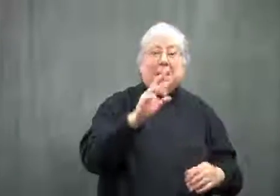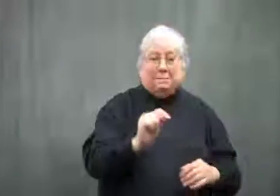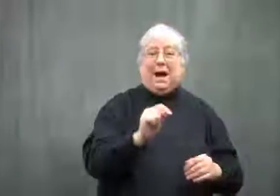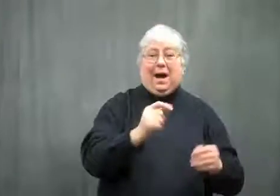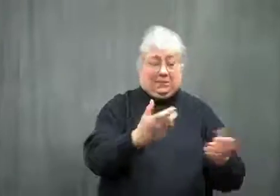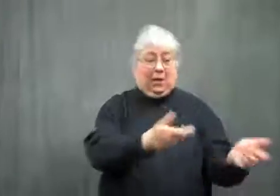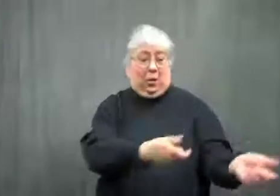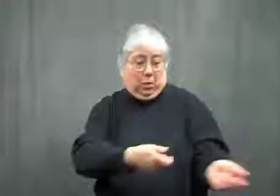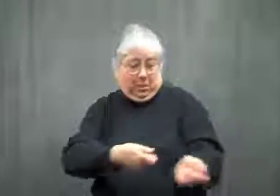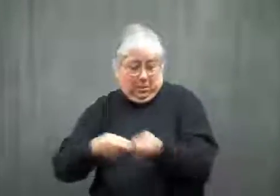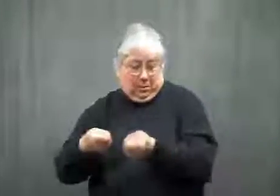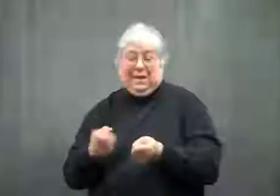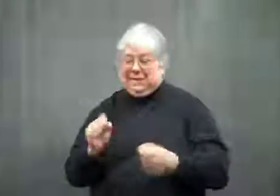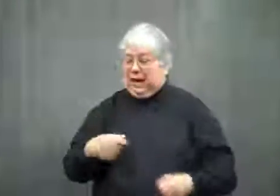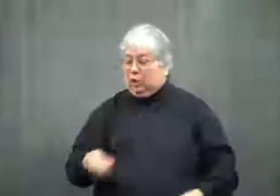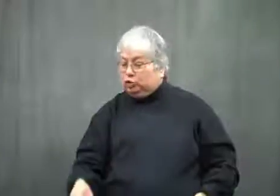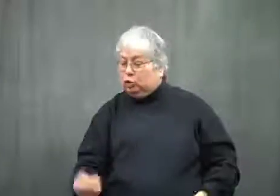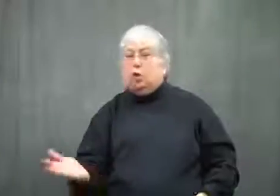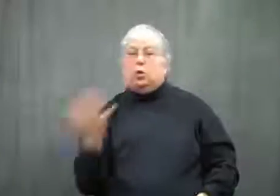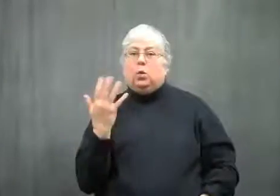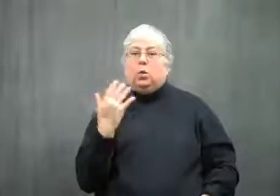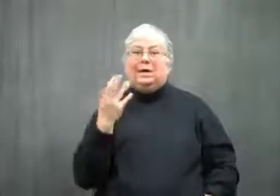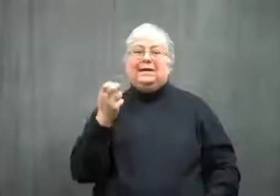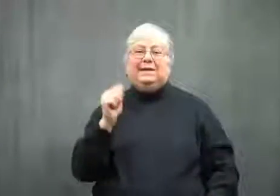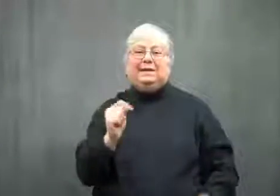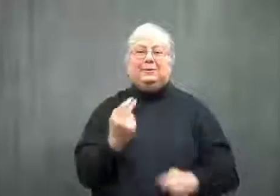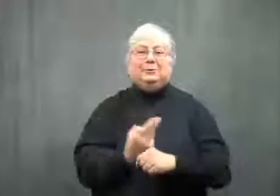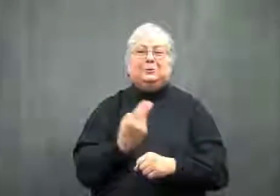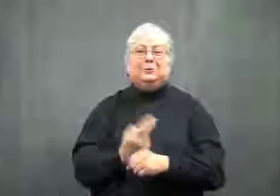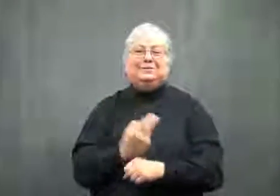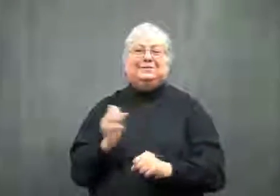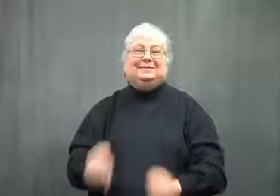and the heat is drawn into the heater of the car to keep you warm.